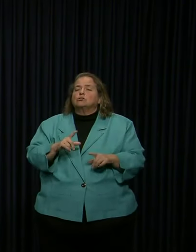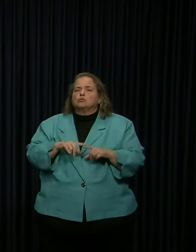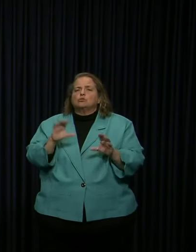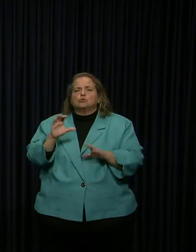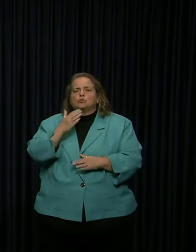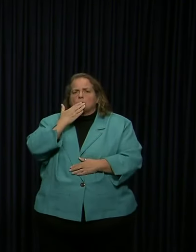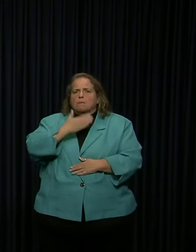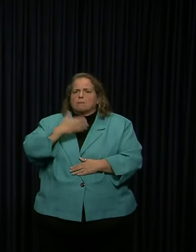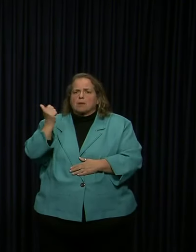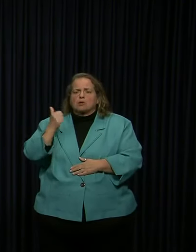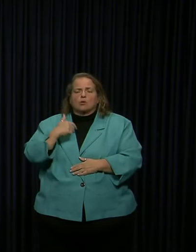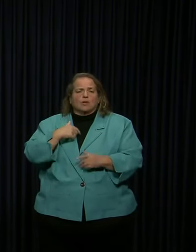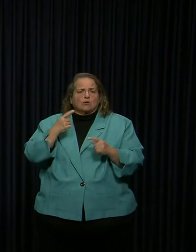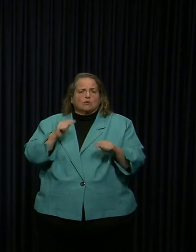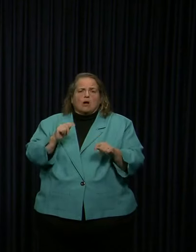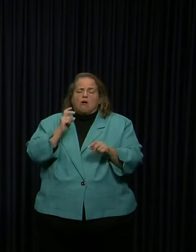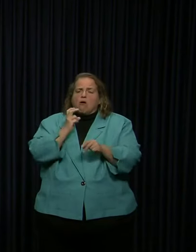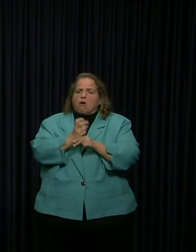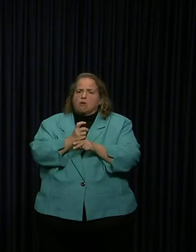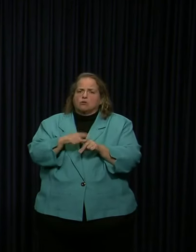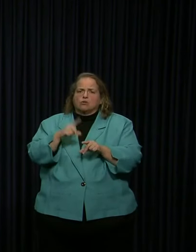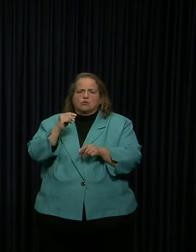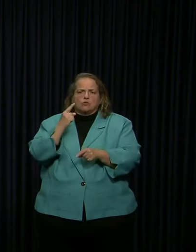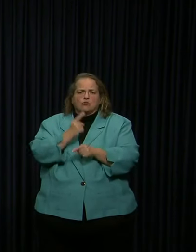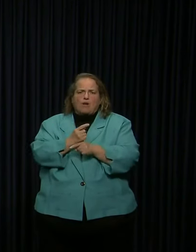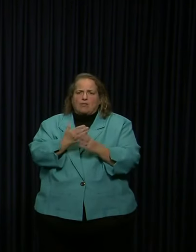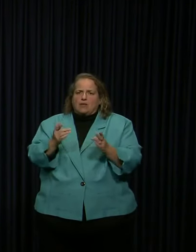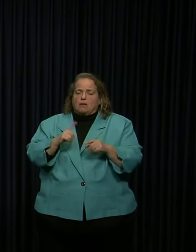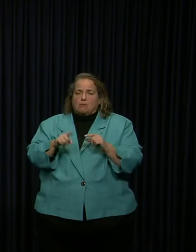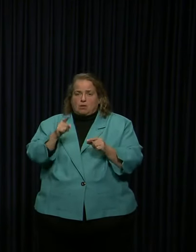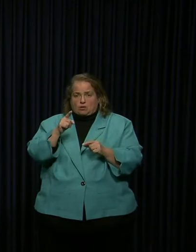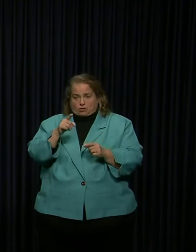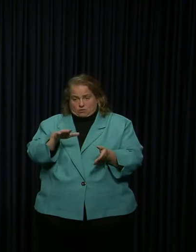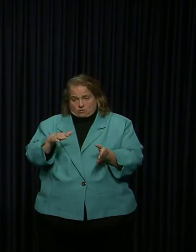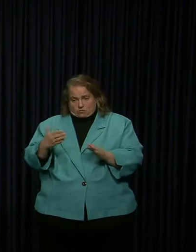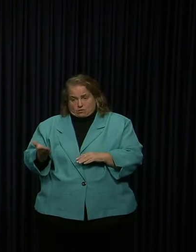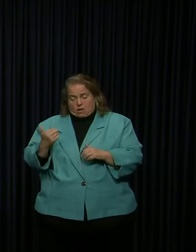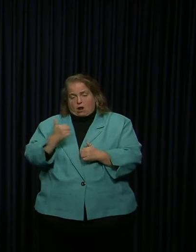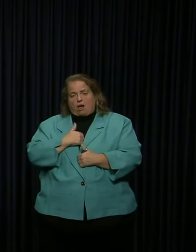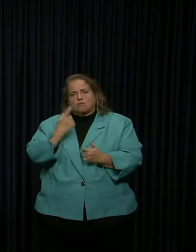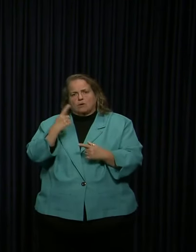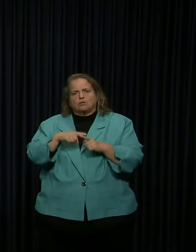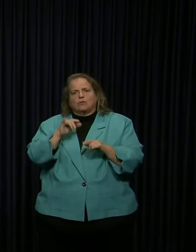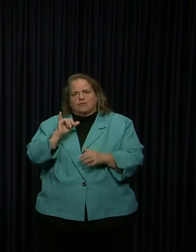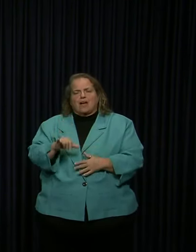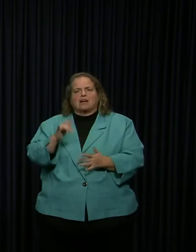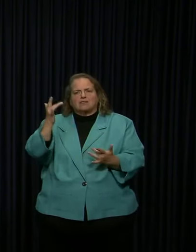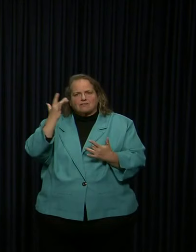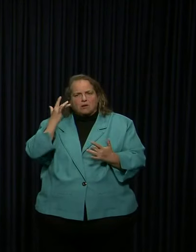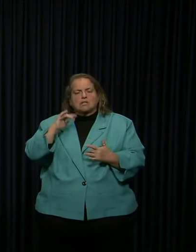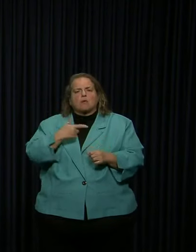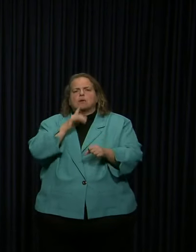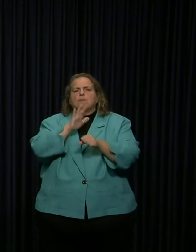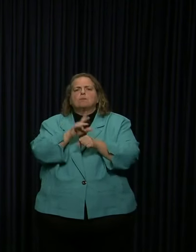SO 104 KENTUCKIANS. 104 TOO MANY. LET'S MAKE SURE THAT WE HONOR